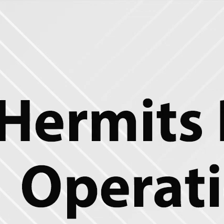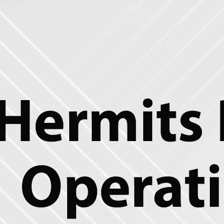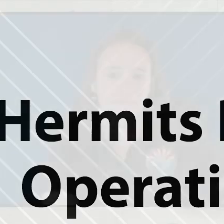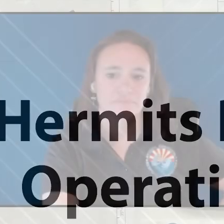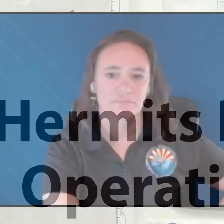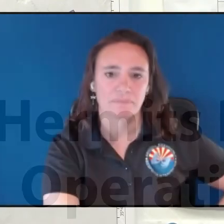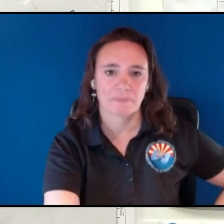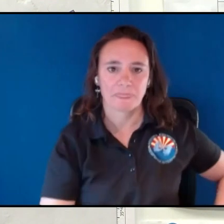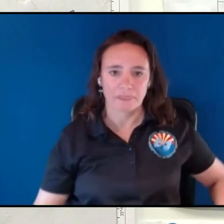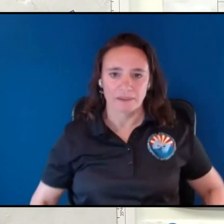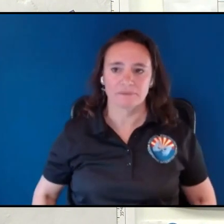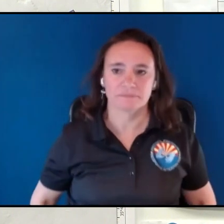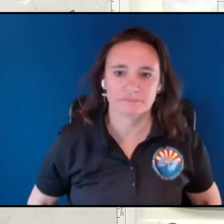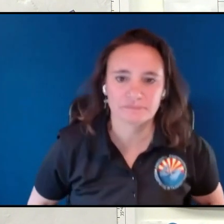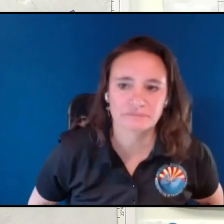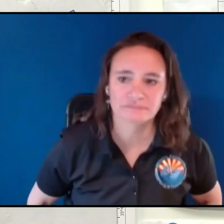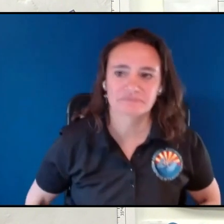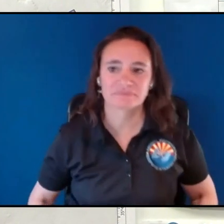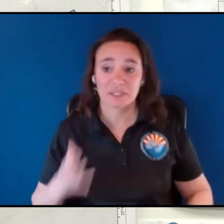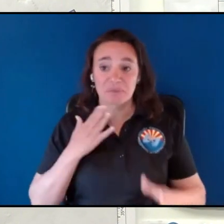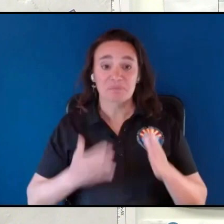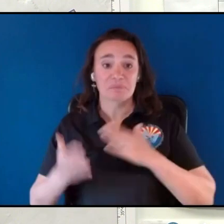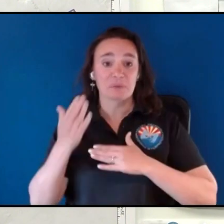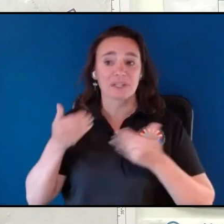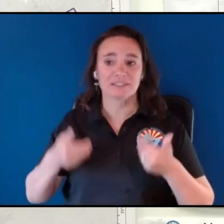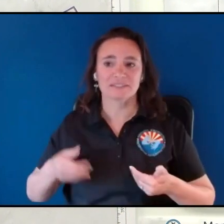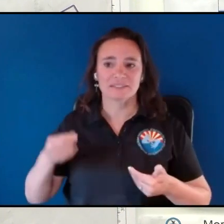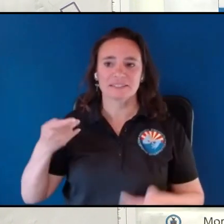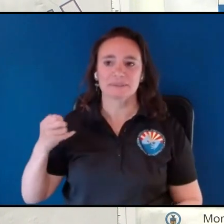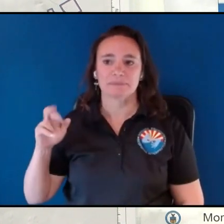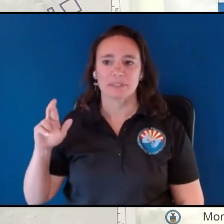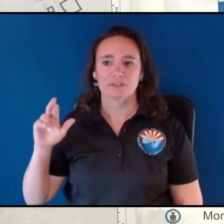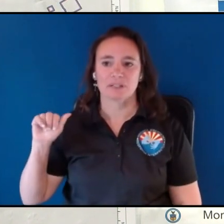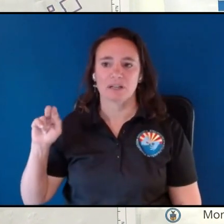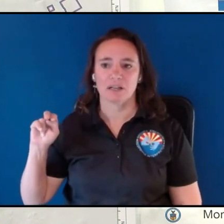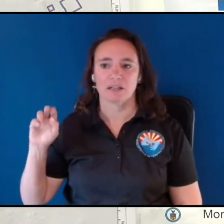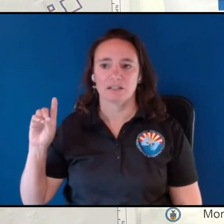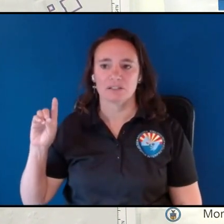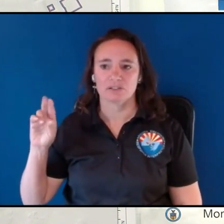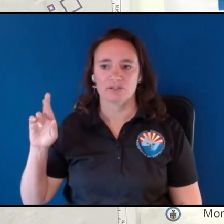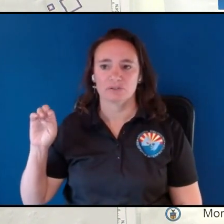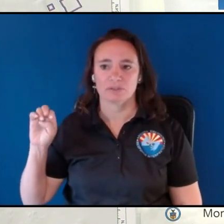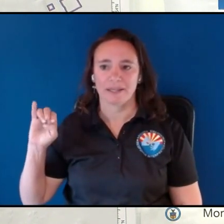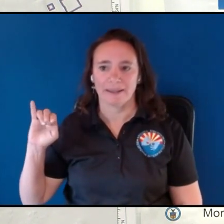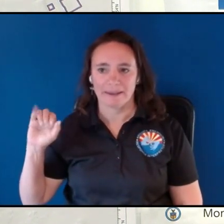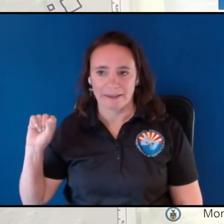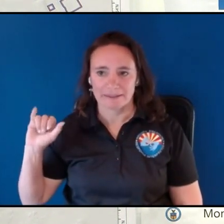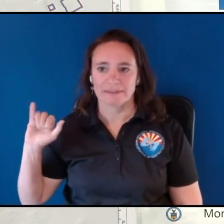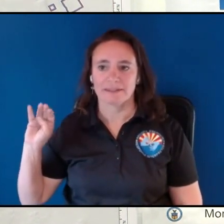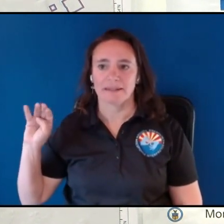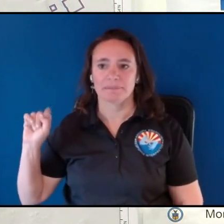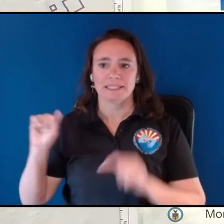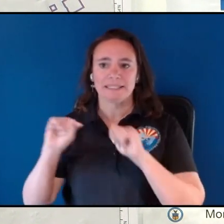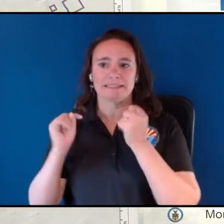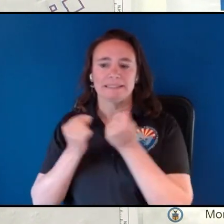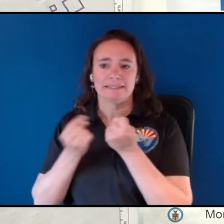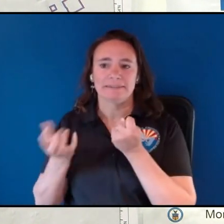Alright, good morning everyone. Spencer Andreis with Incident Management Team 5 with your Wednesday, May 25th Operational